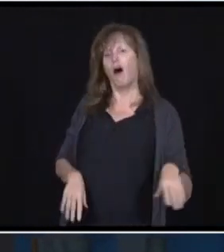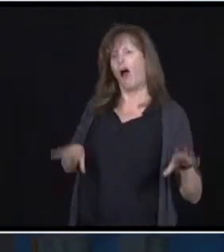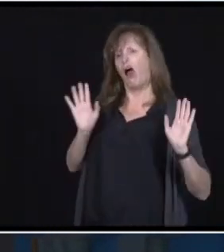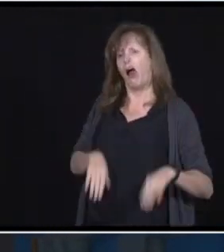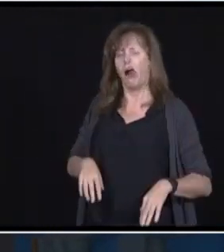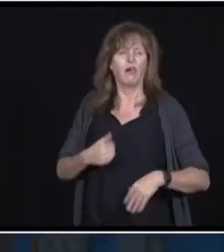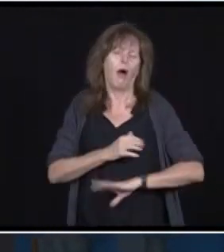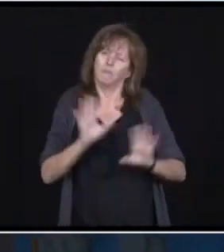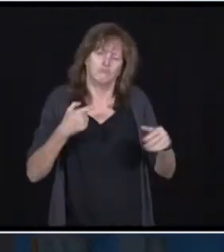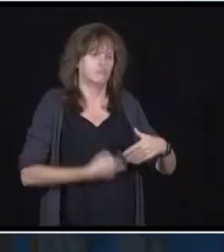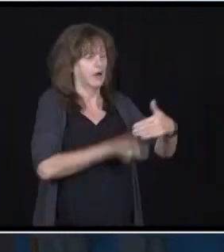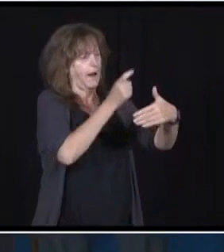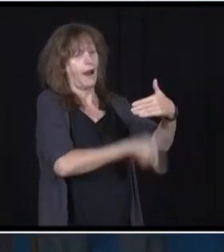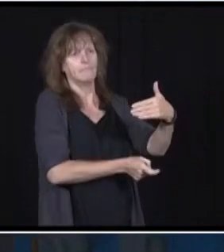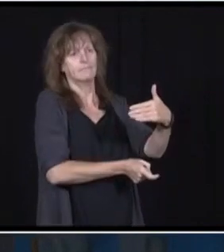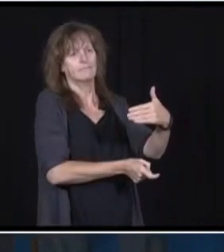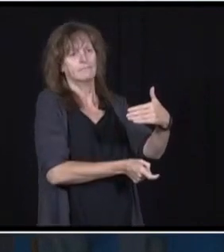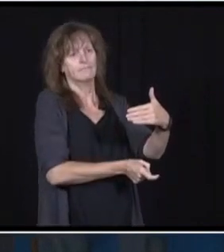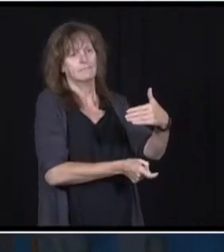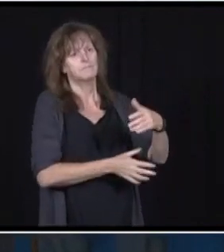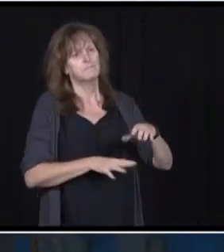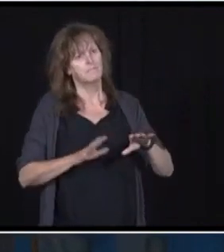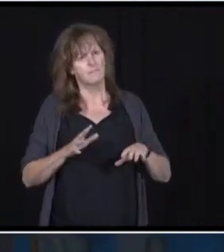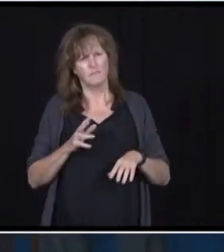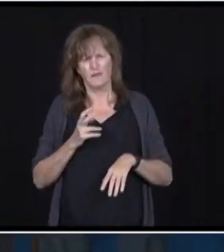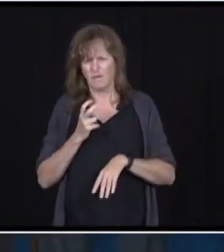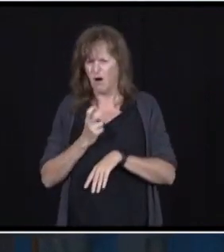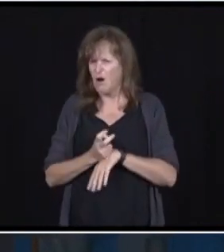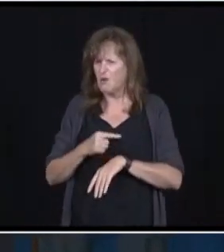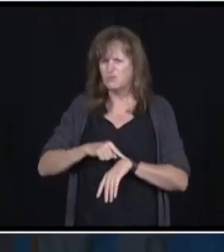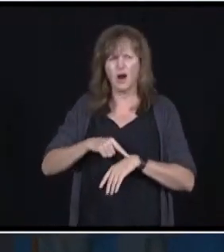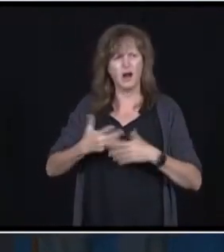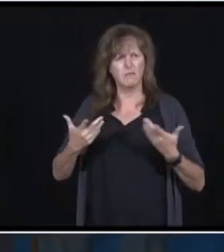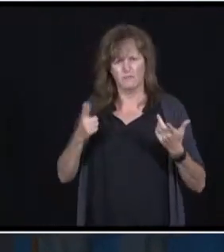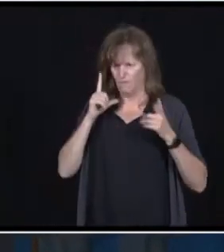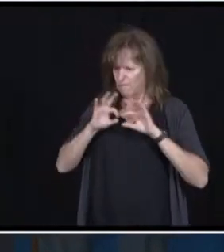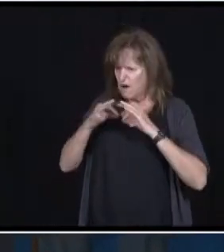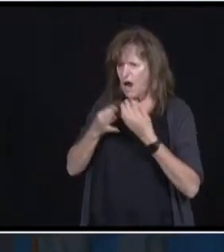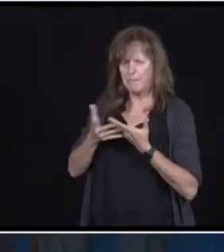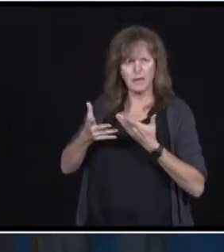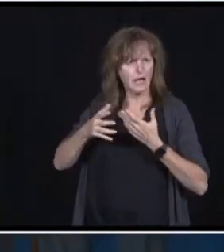This is a difficult period for everyone. Especially for families, who are struggling right now.